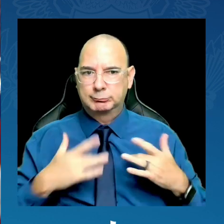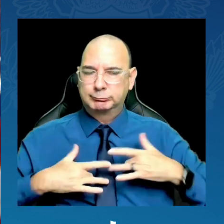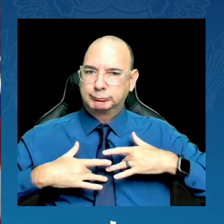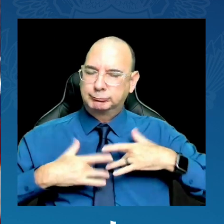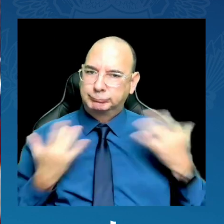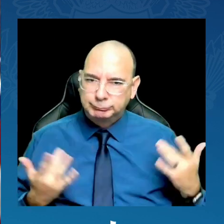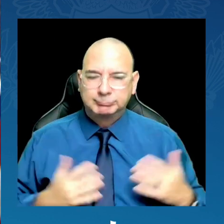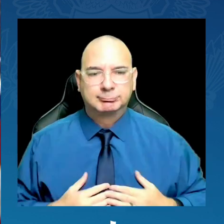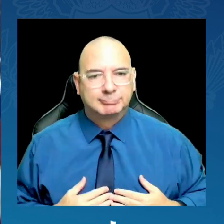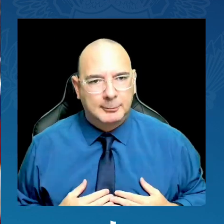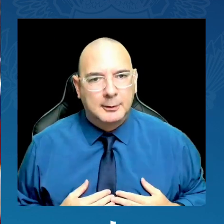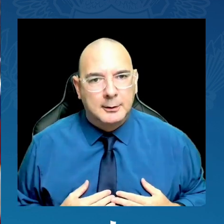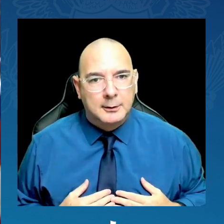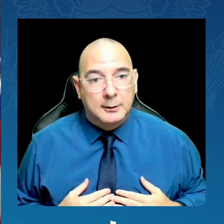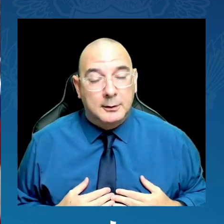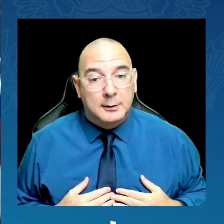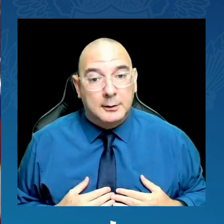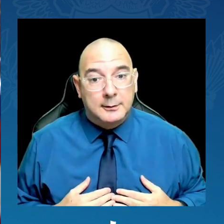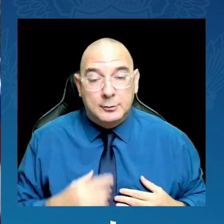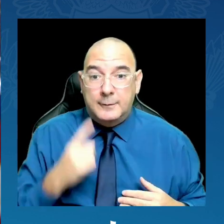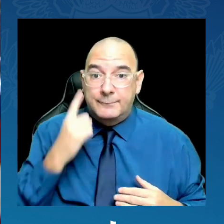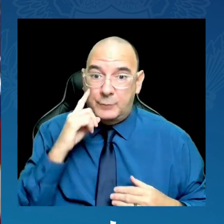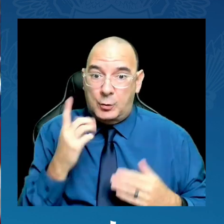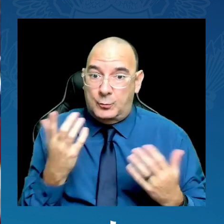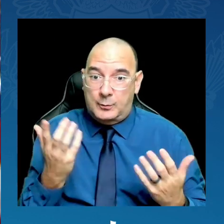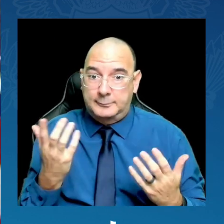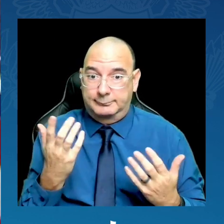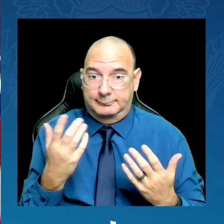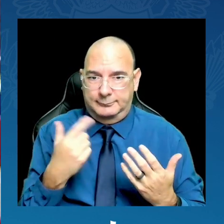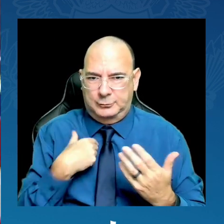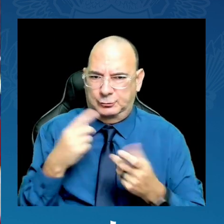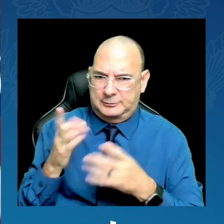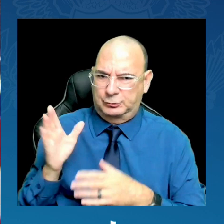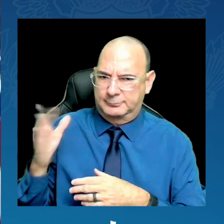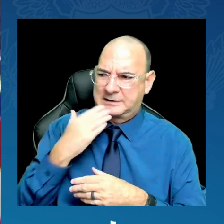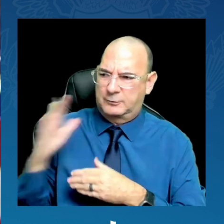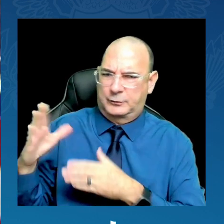But, for our director, I want to thank you for your leadership. You have been an inspiration to so many.